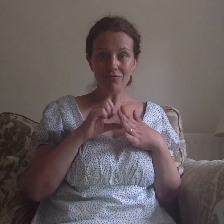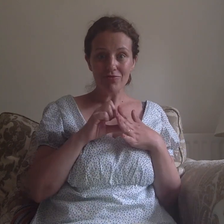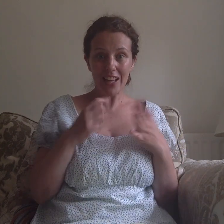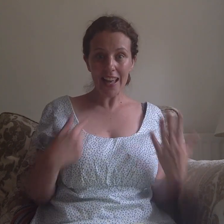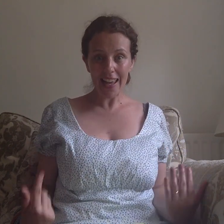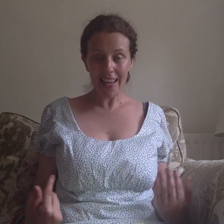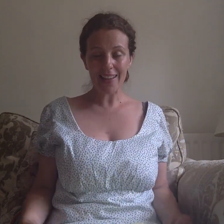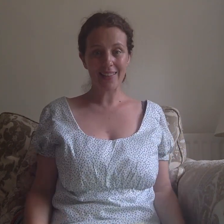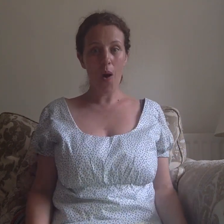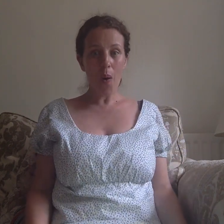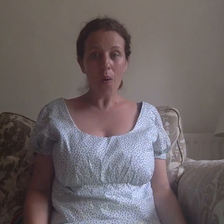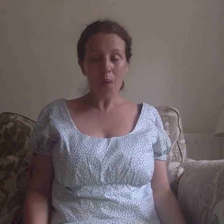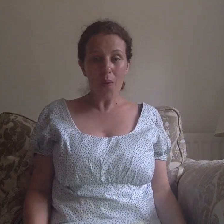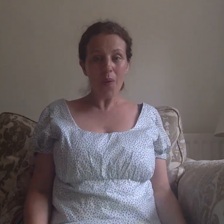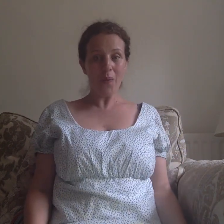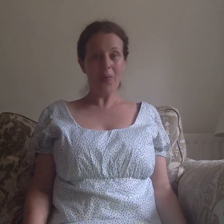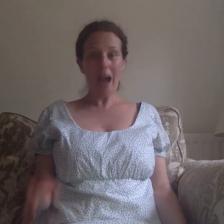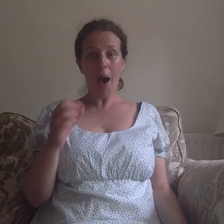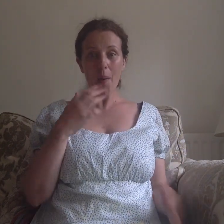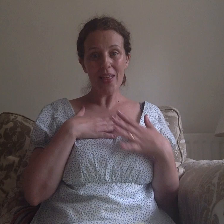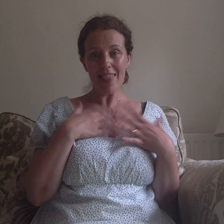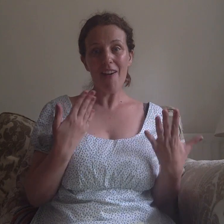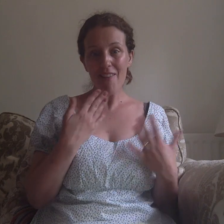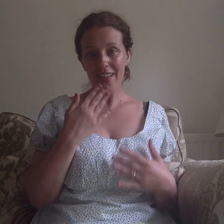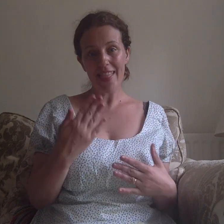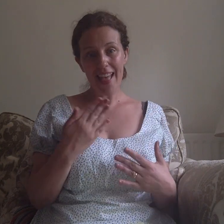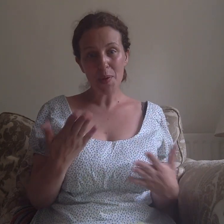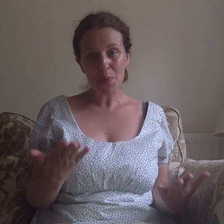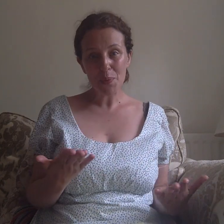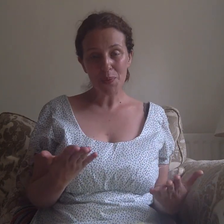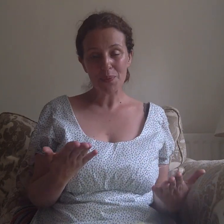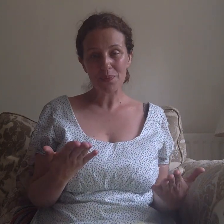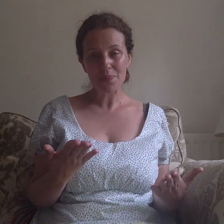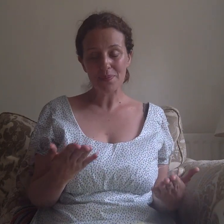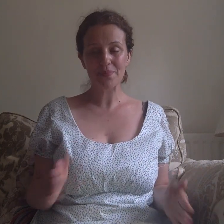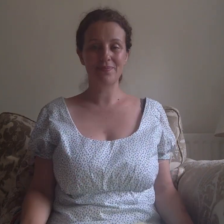"Really, I would love to , thank you."